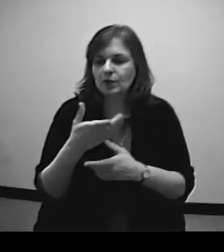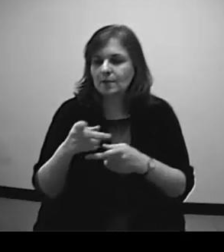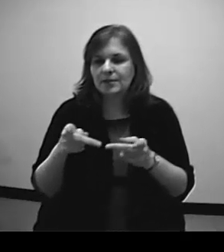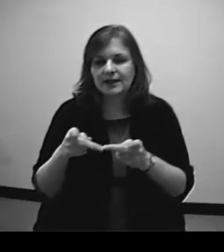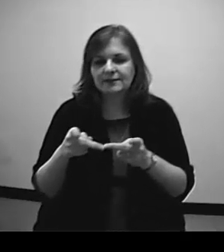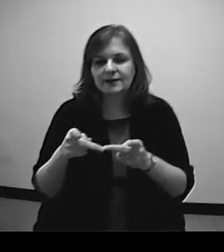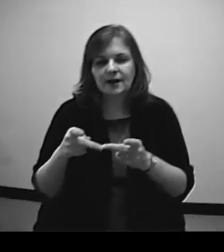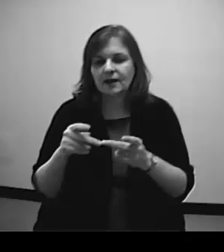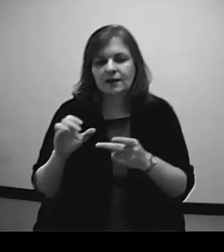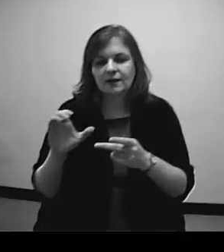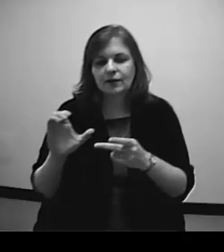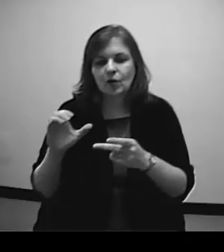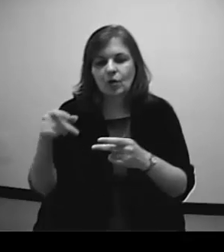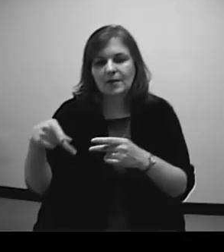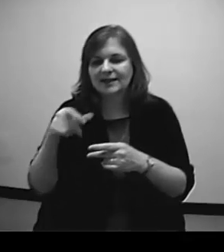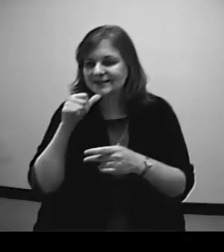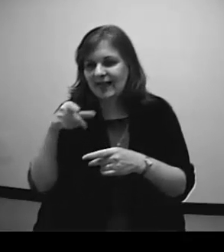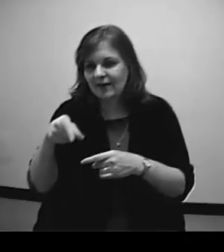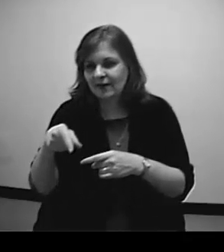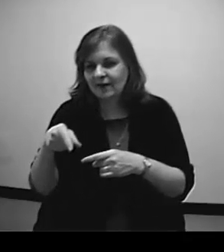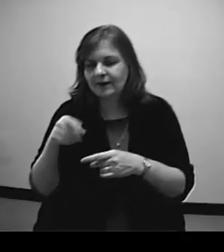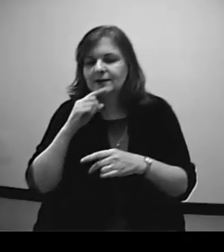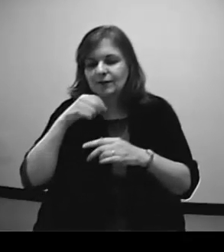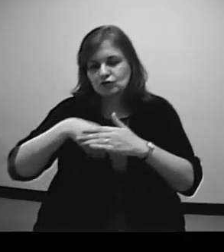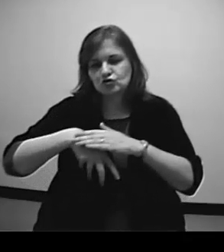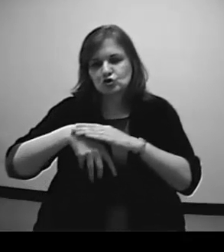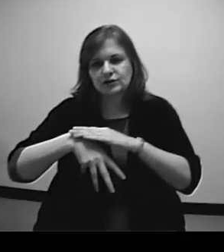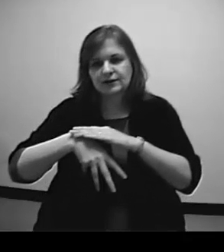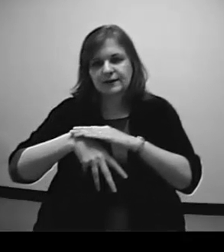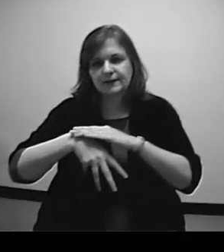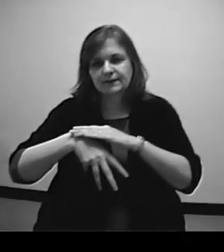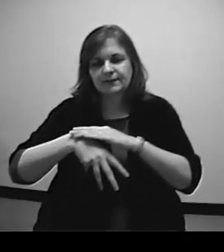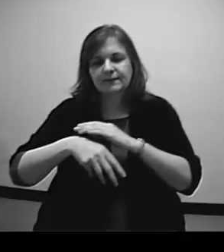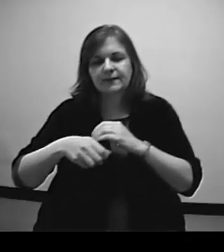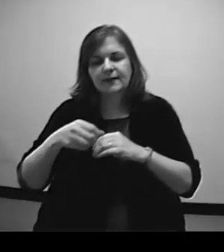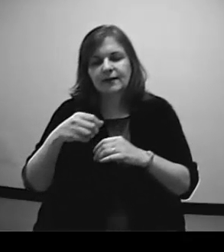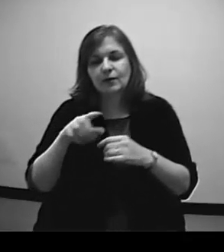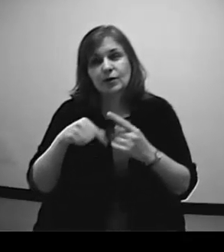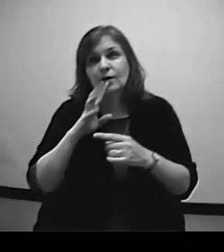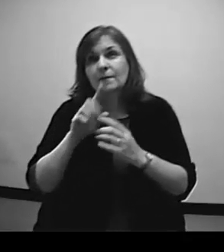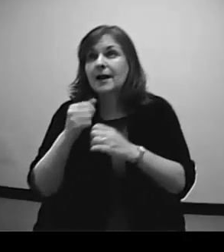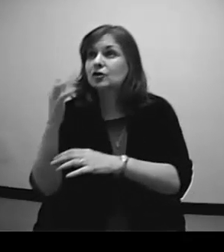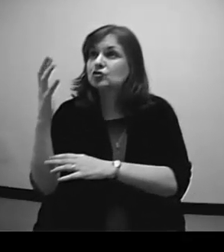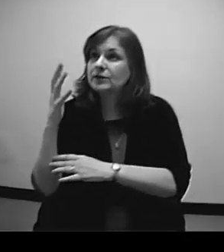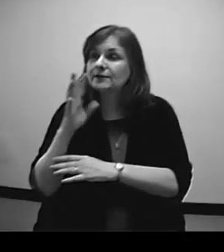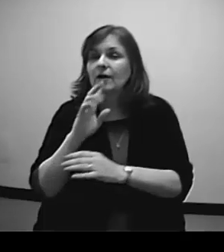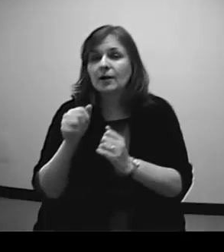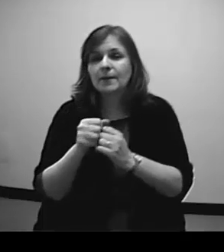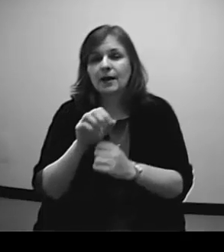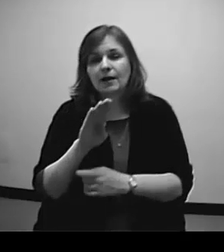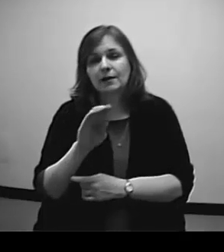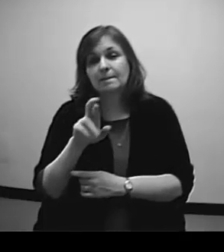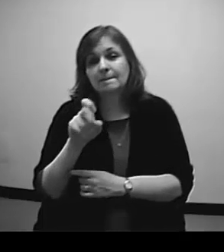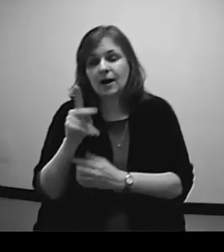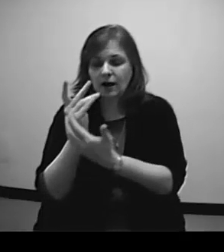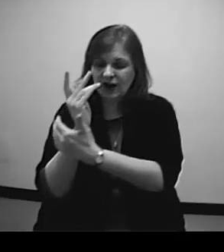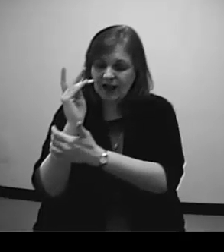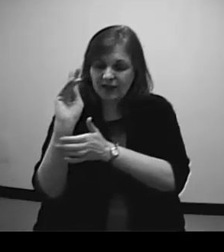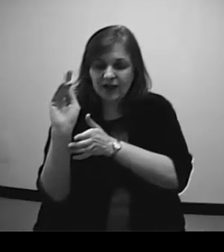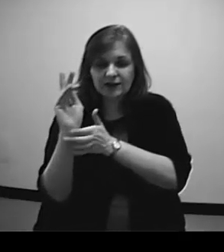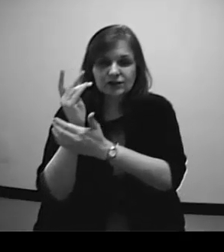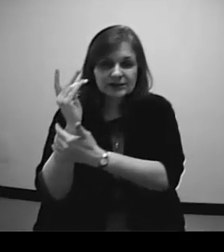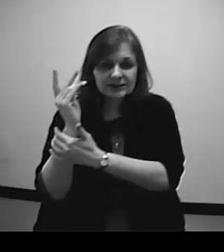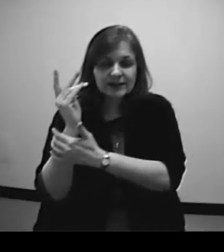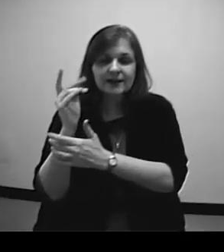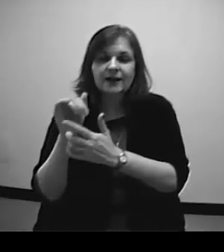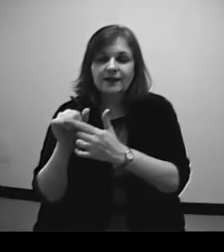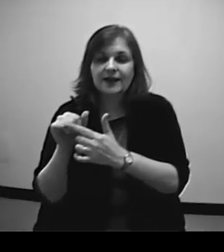We're not looking for roots to be photosynthetic we talk about trees we will talk about bark not being photosynthetic